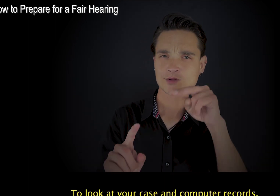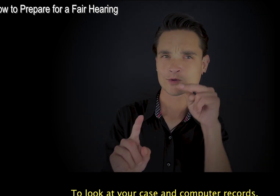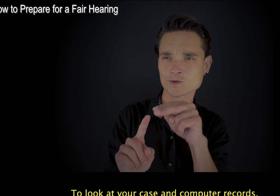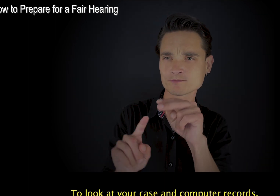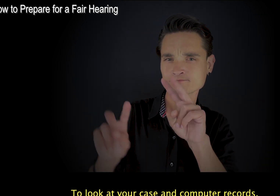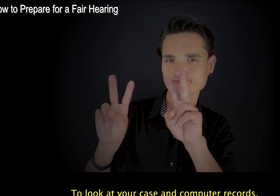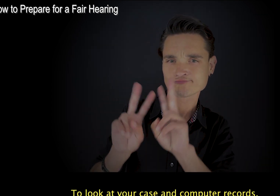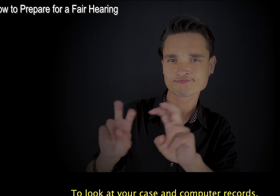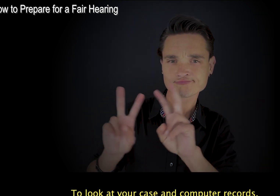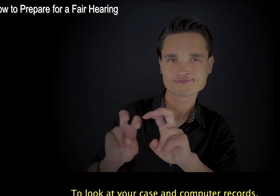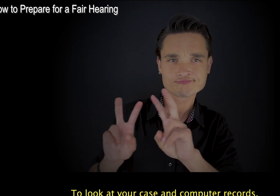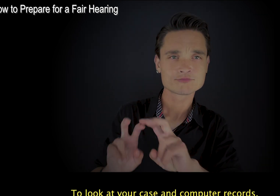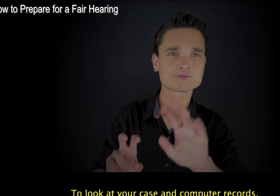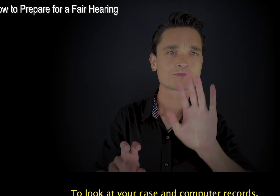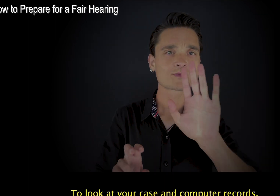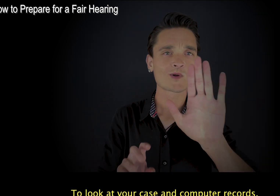To look at your case and computer records.